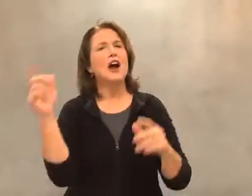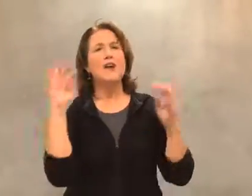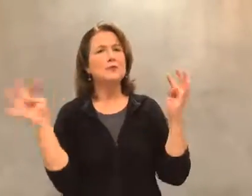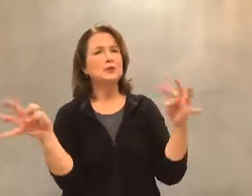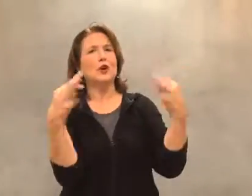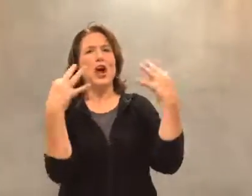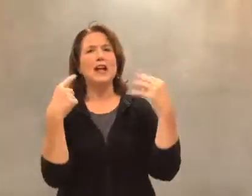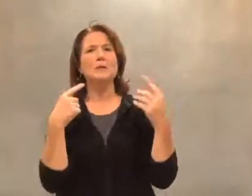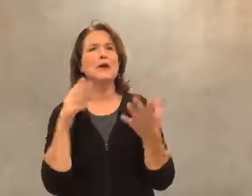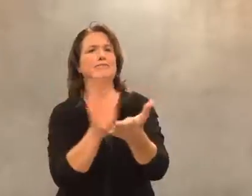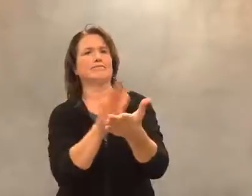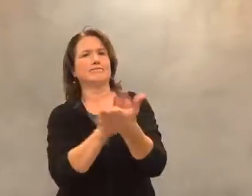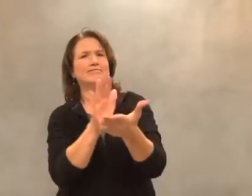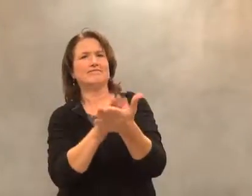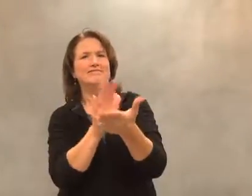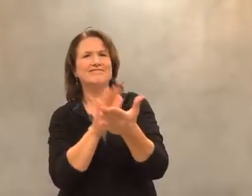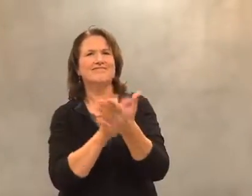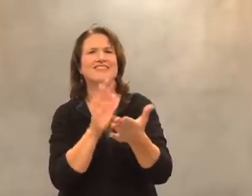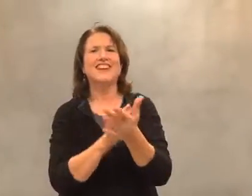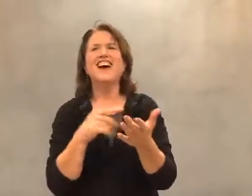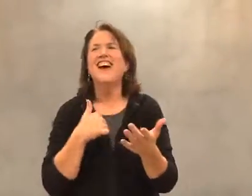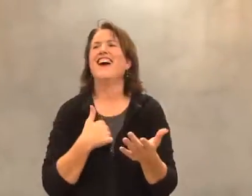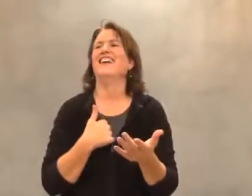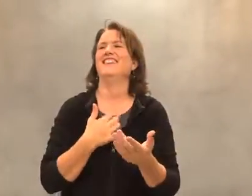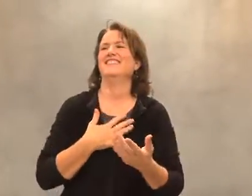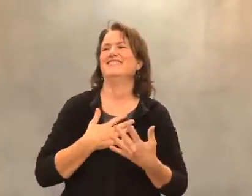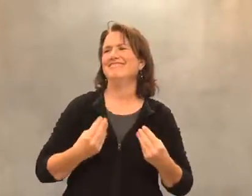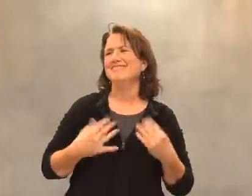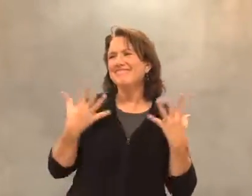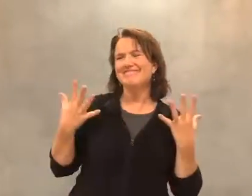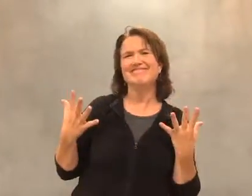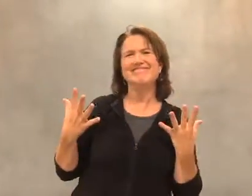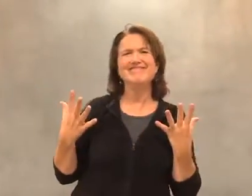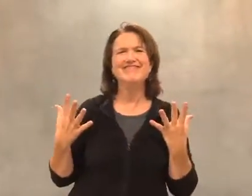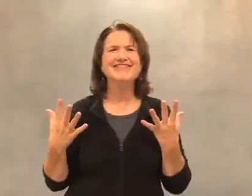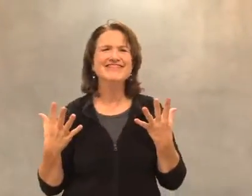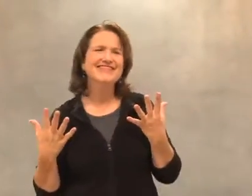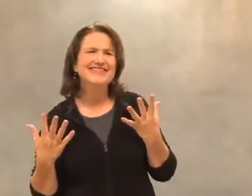Everyone looked up to me and praised me, and I felt good.